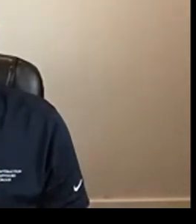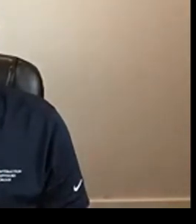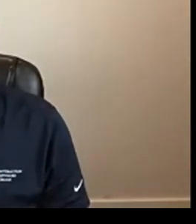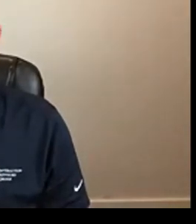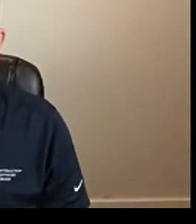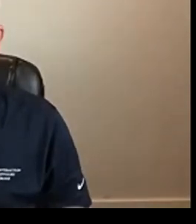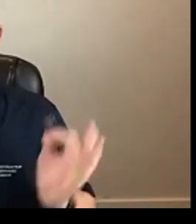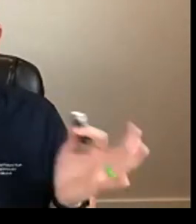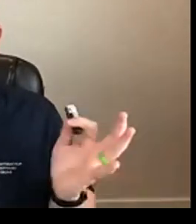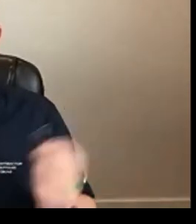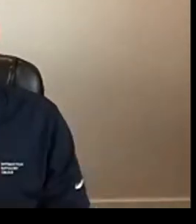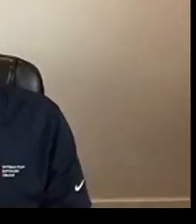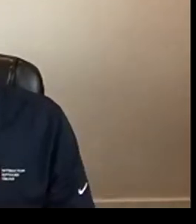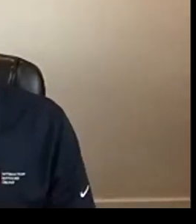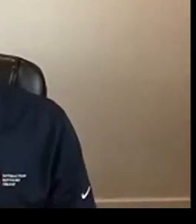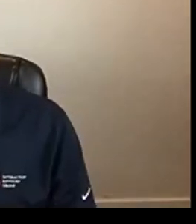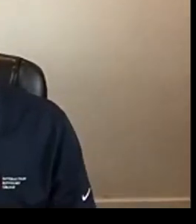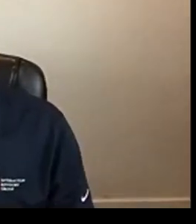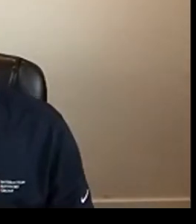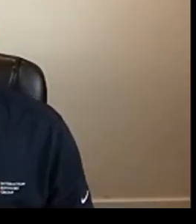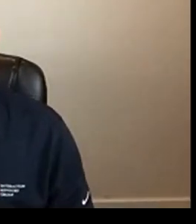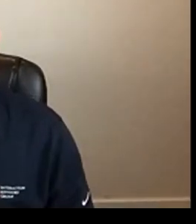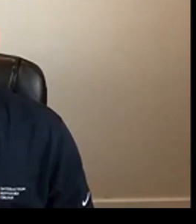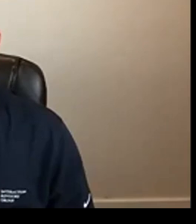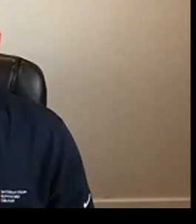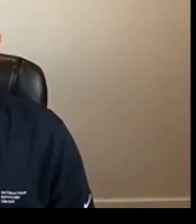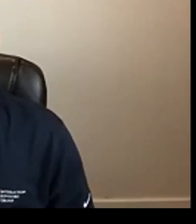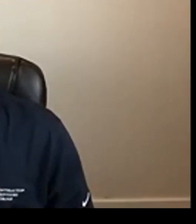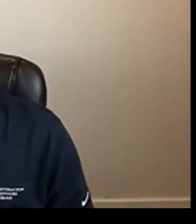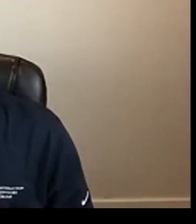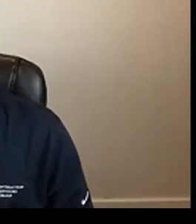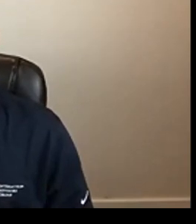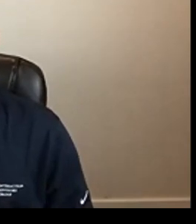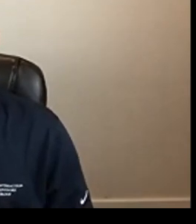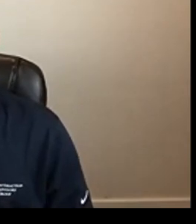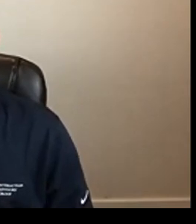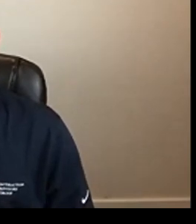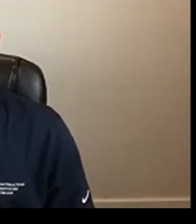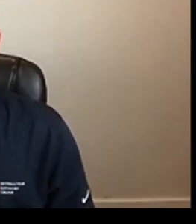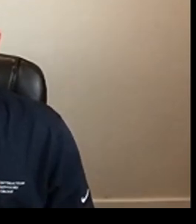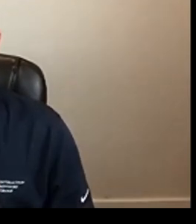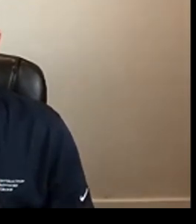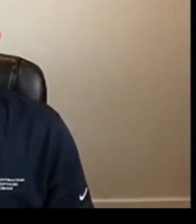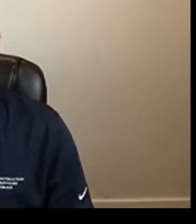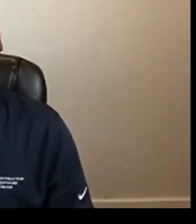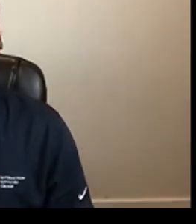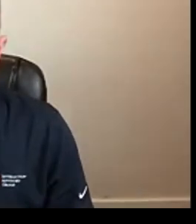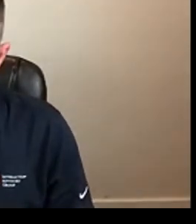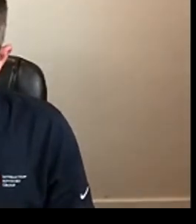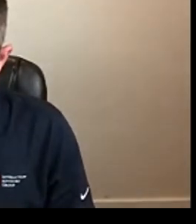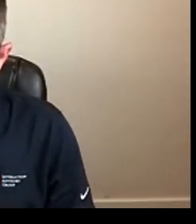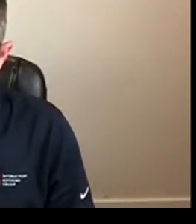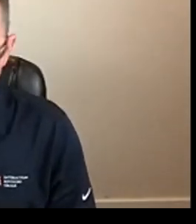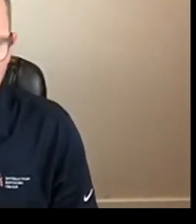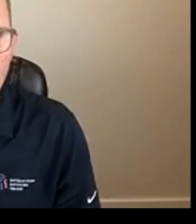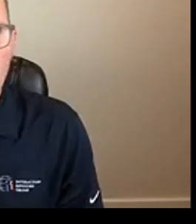least, we will be hearing from Dustin Chandler, who is the president and co founder of the